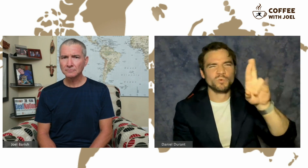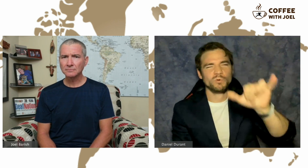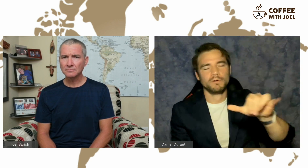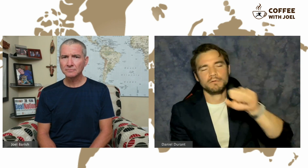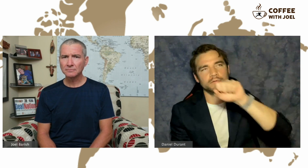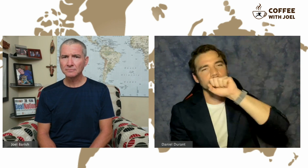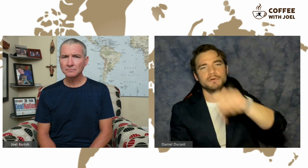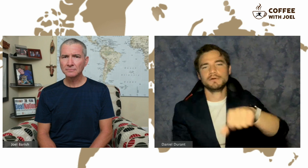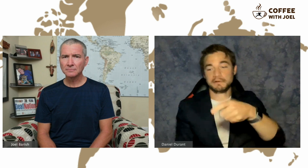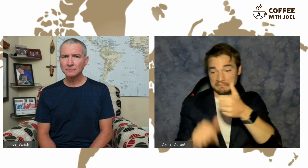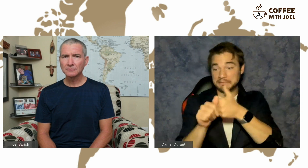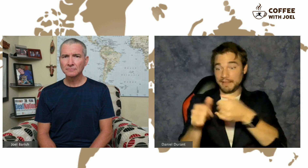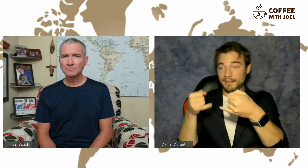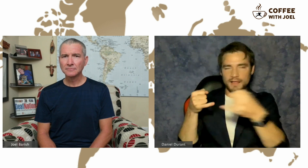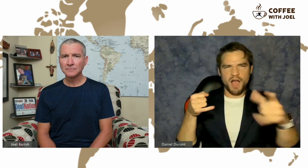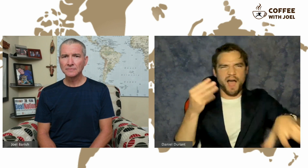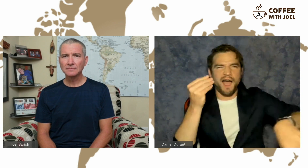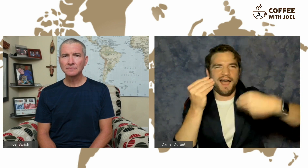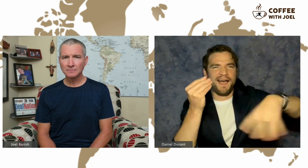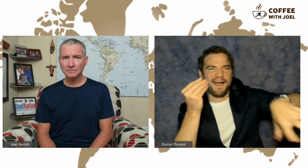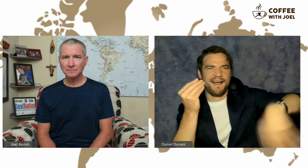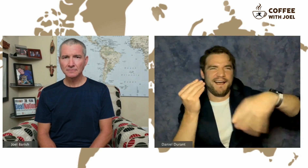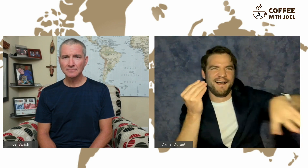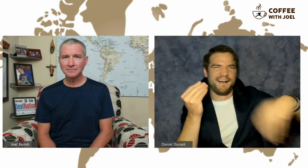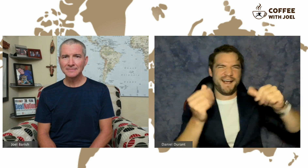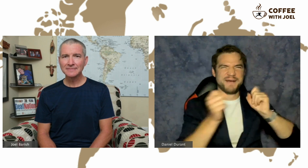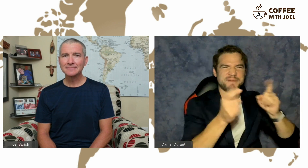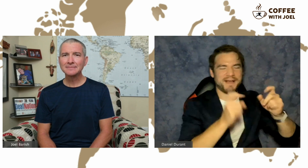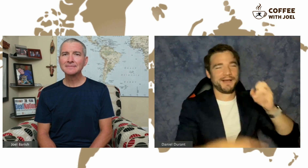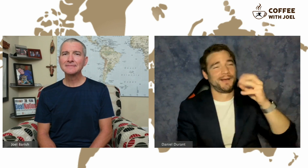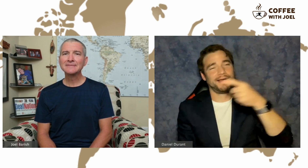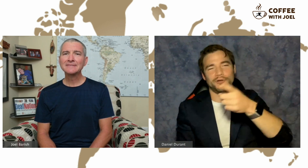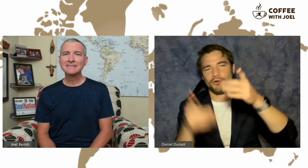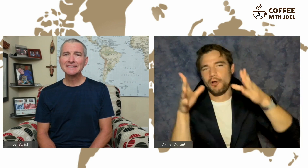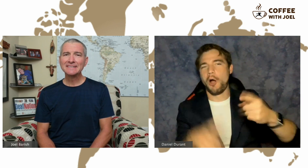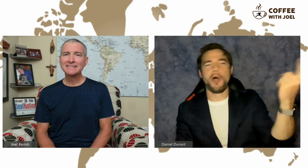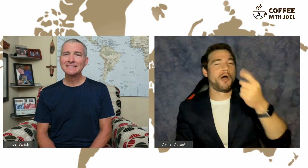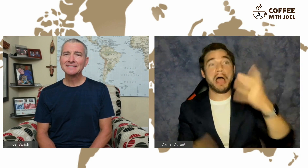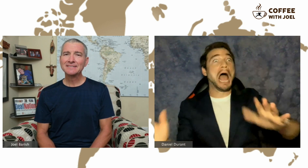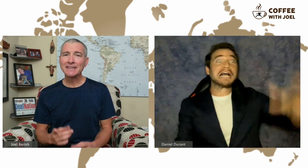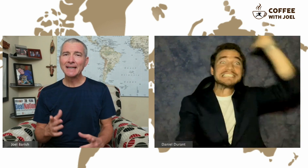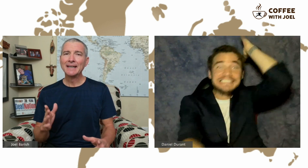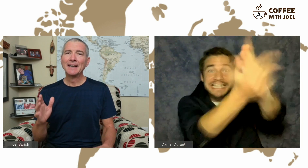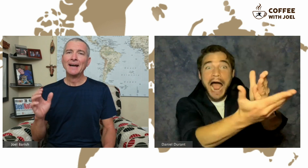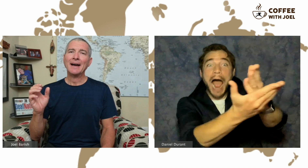Troy loves adding to the script, so the director always told him